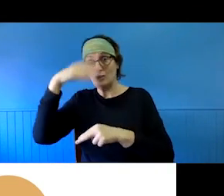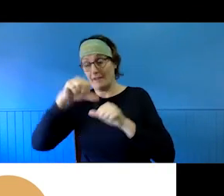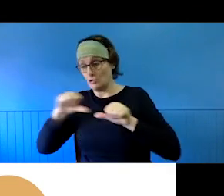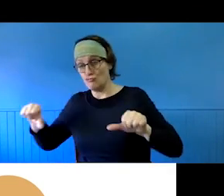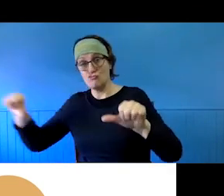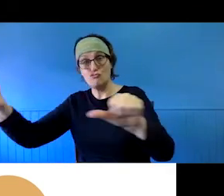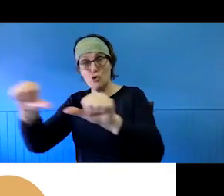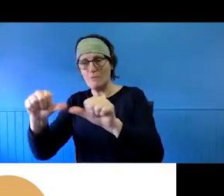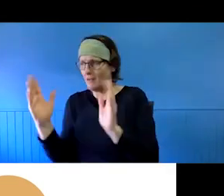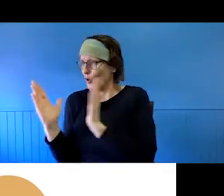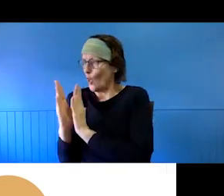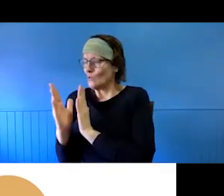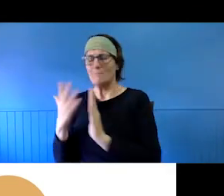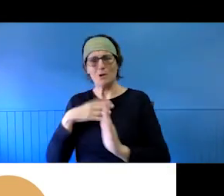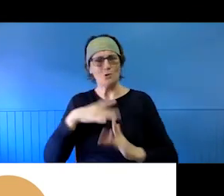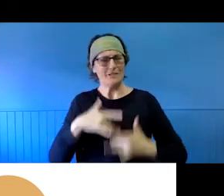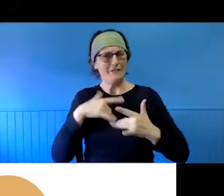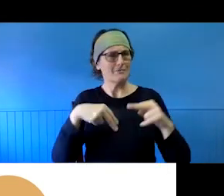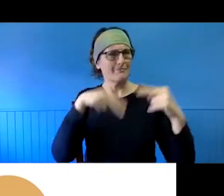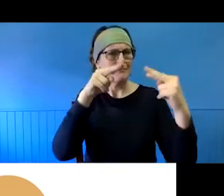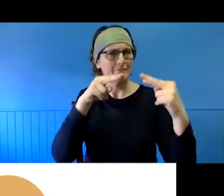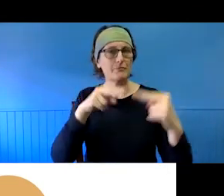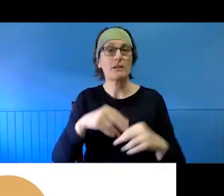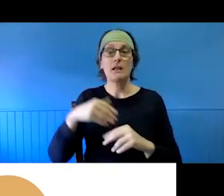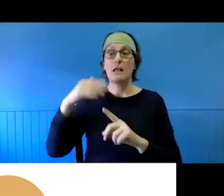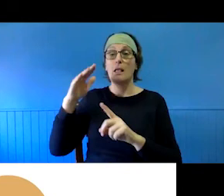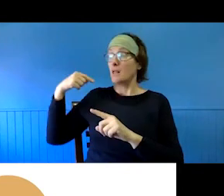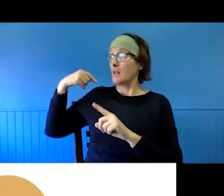screen area, you know, making sure that it's not cluttered so that -